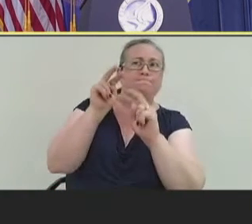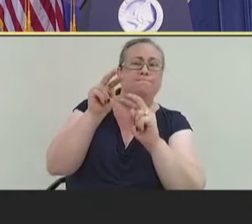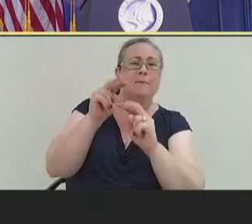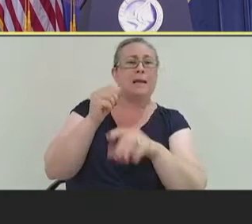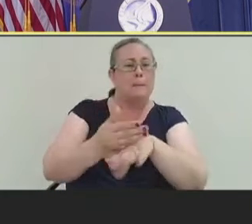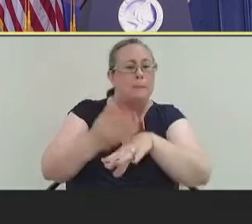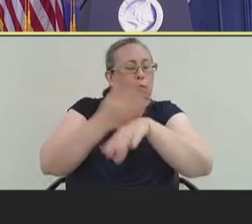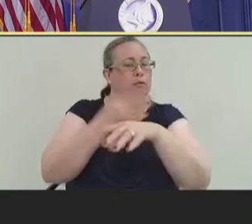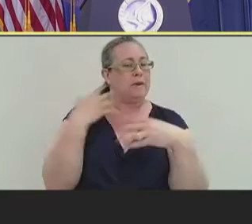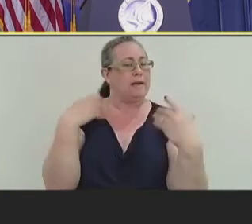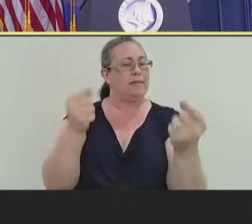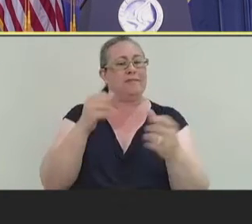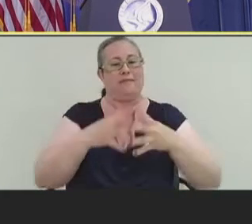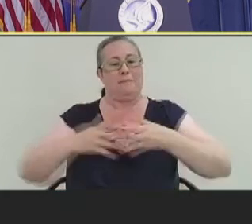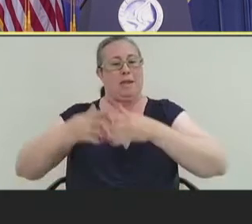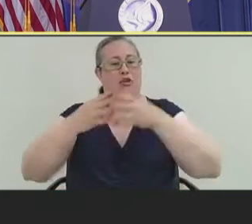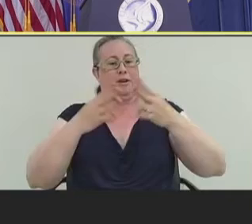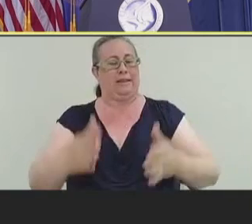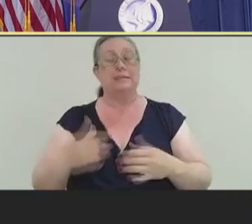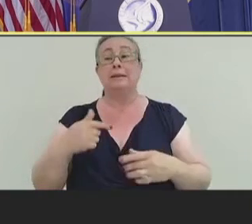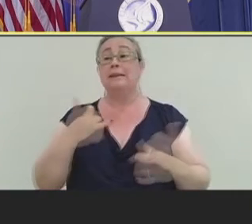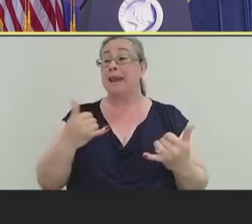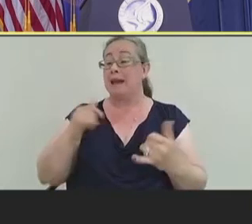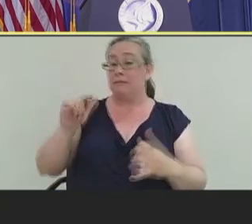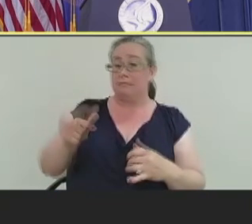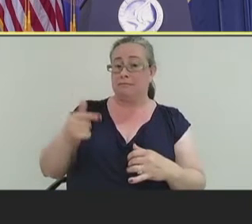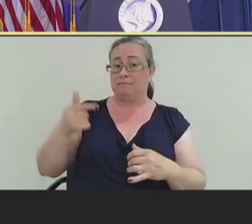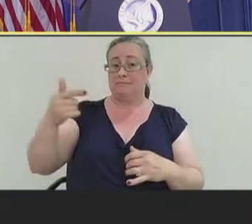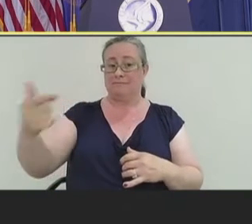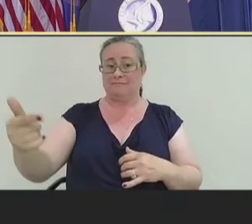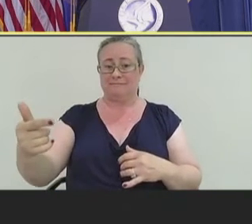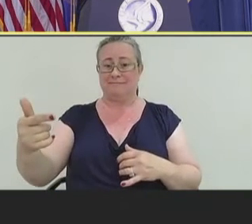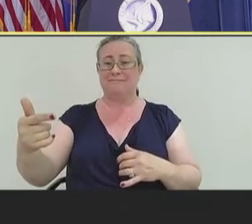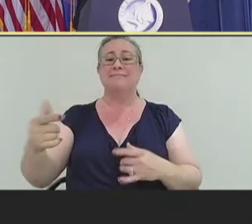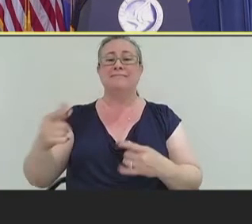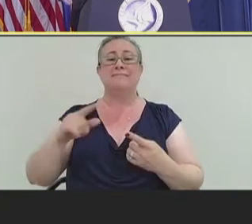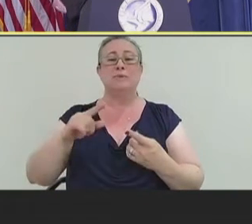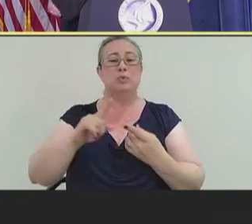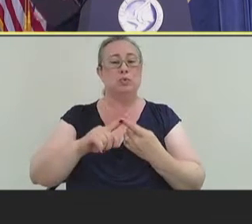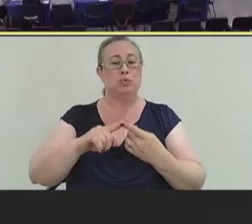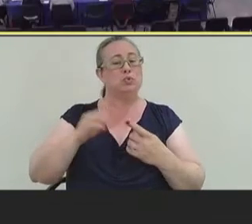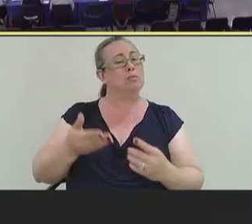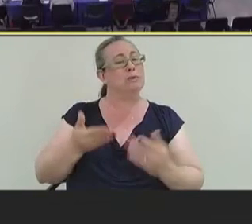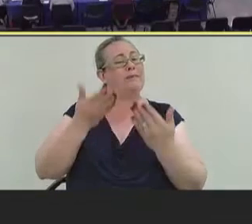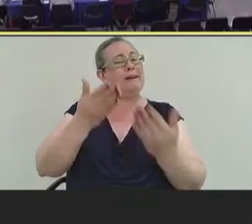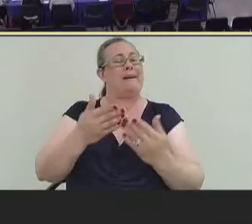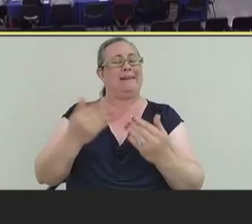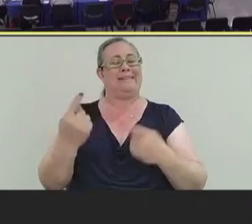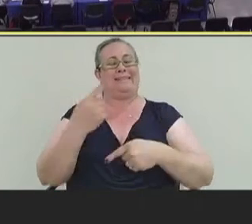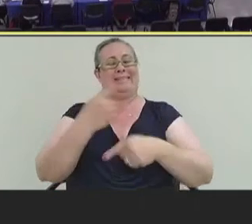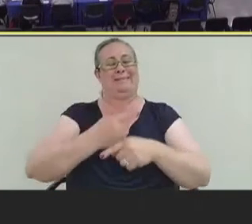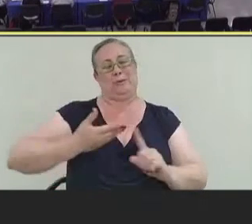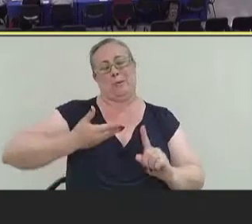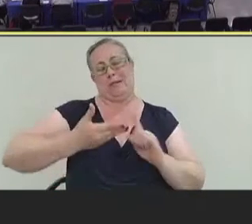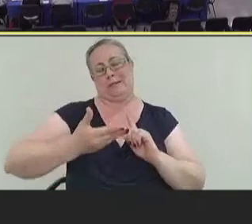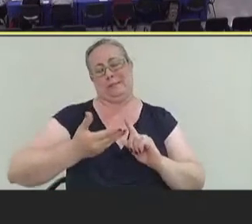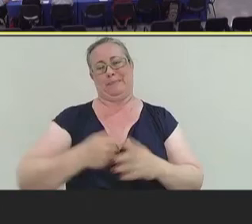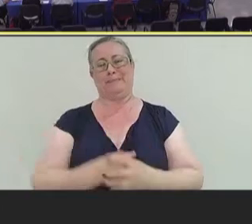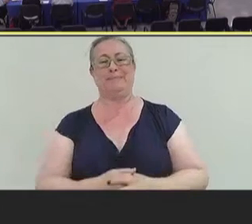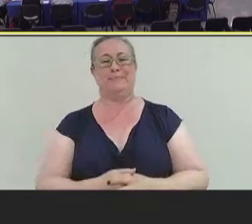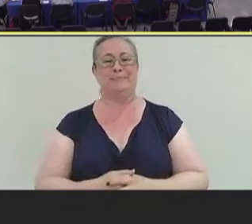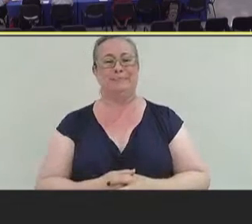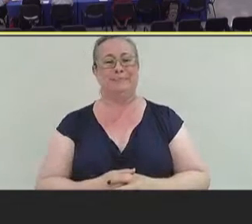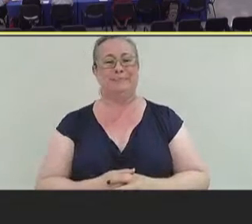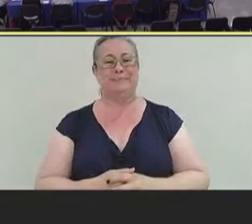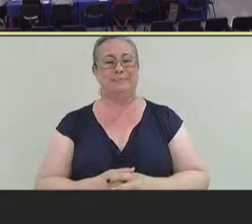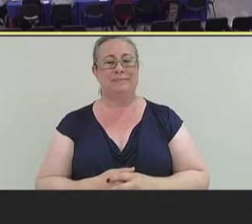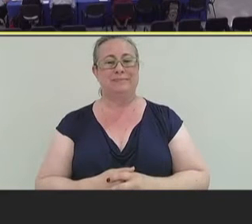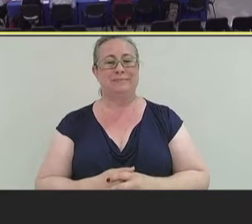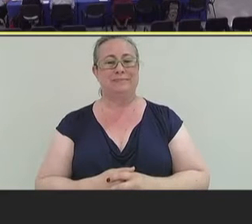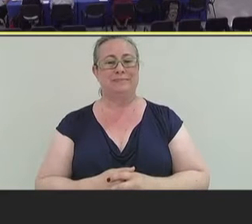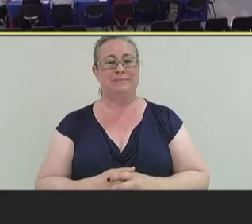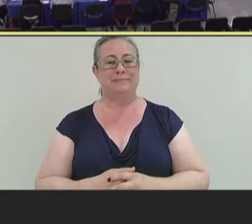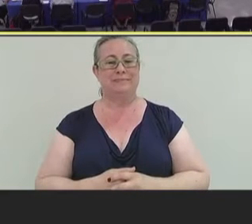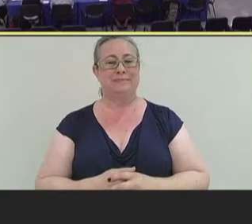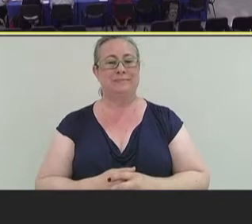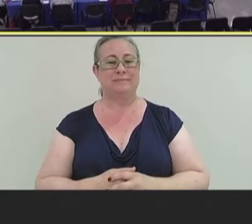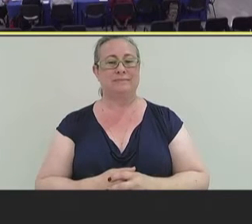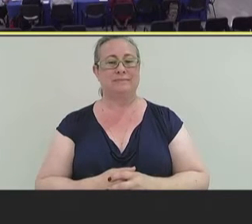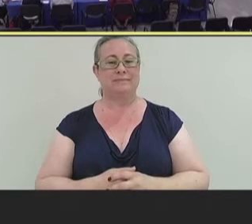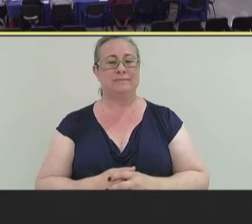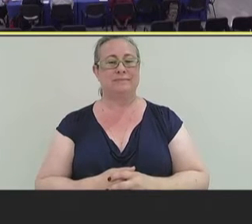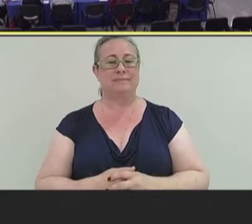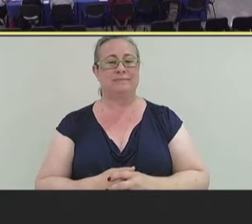much. And now, as always, I will turn it to Dr. Hopkins to provide today's welcome. Thank you.